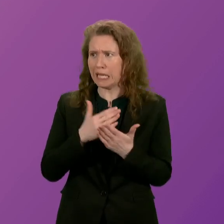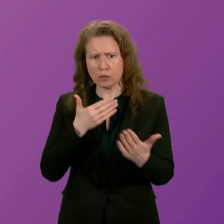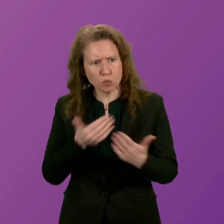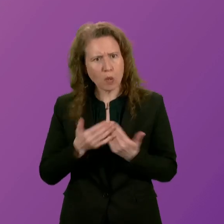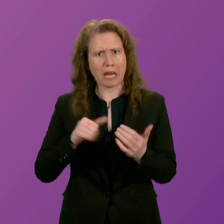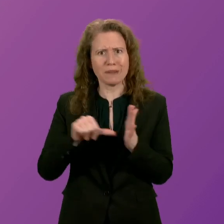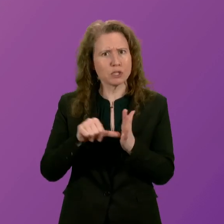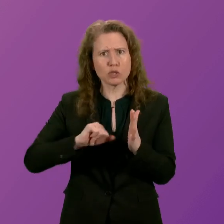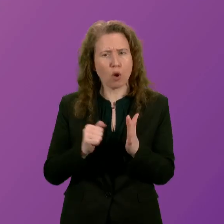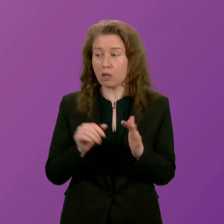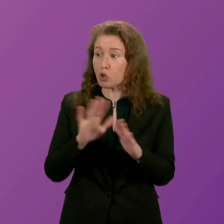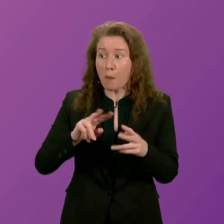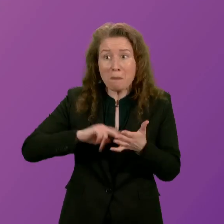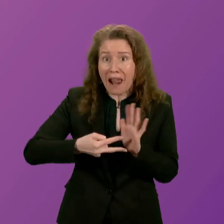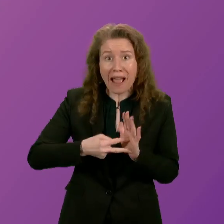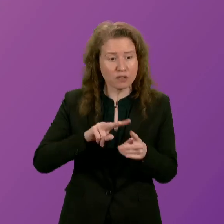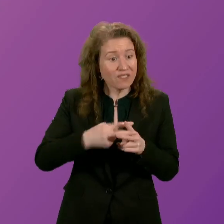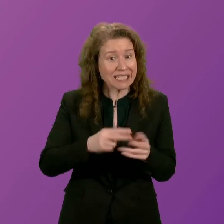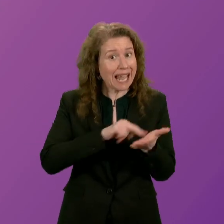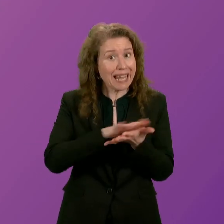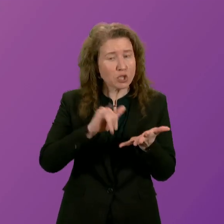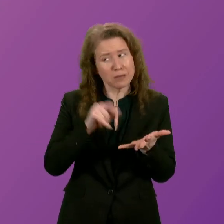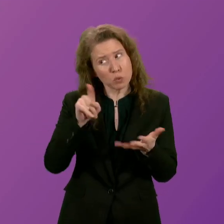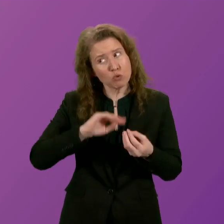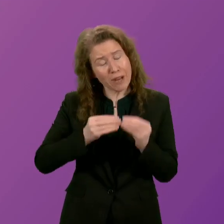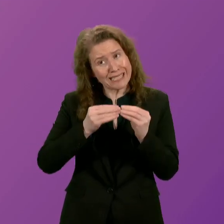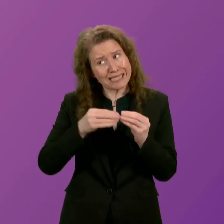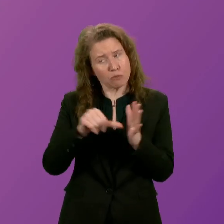to fix the national health service crisis that the SNP created, no plan to deal with